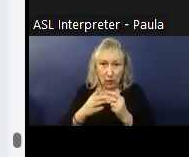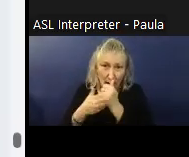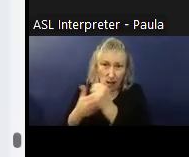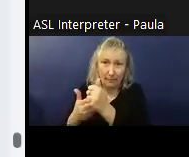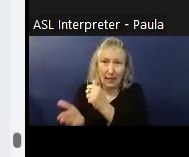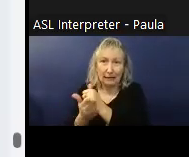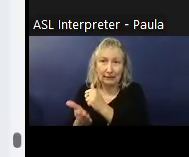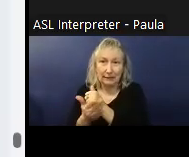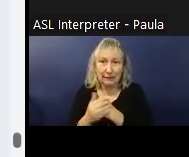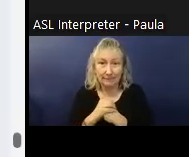OK.